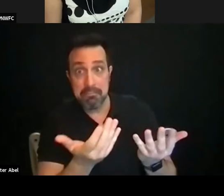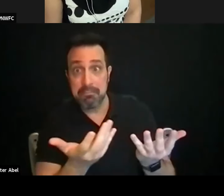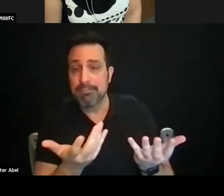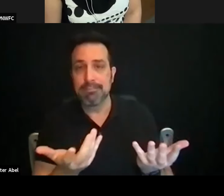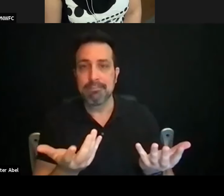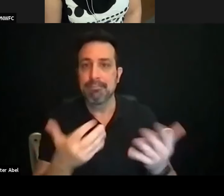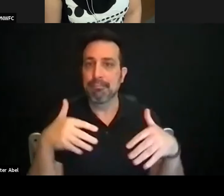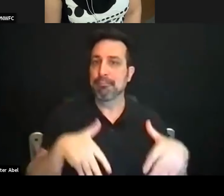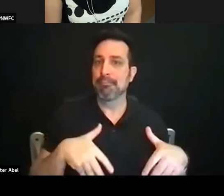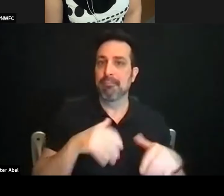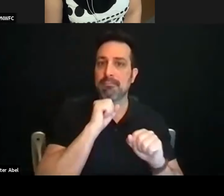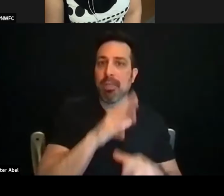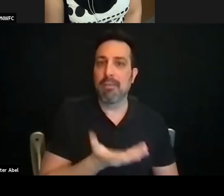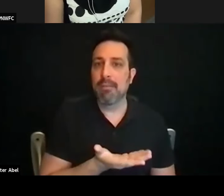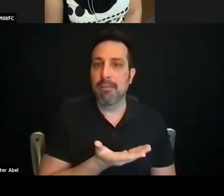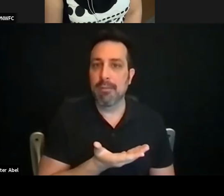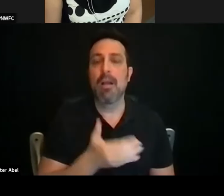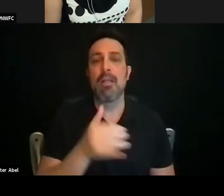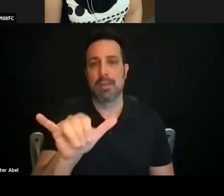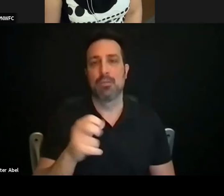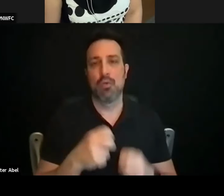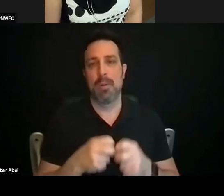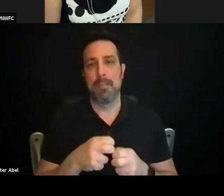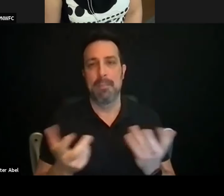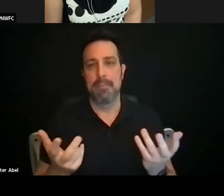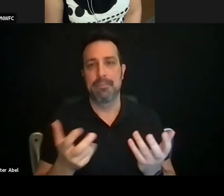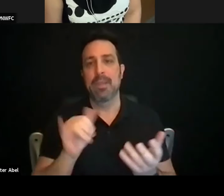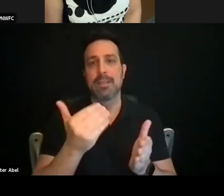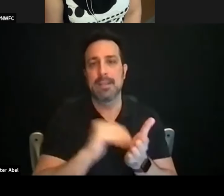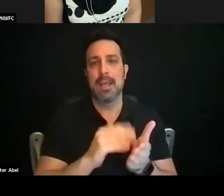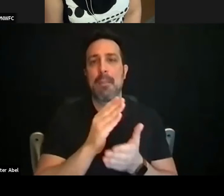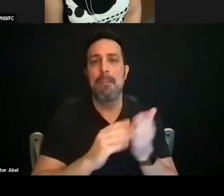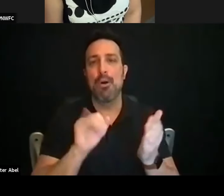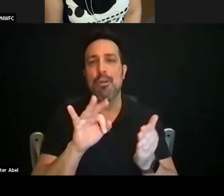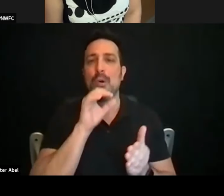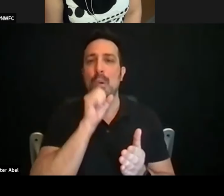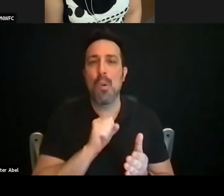do. We have done the work for you and they're like oh, yeah, totally. We'll do it. And when it comes time to put your